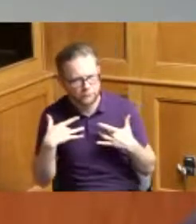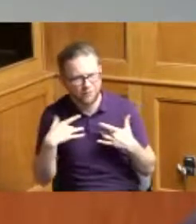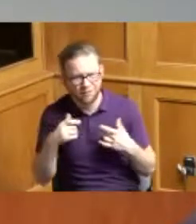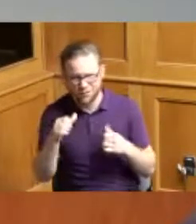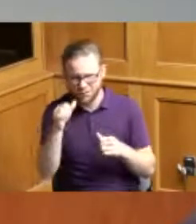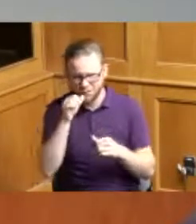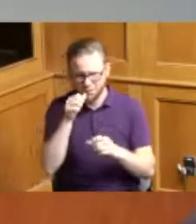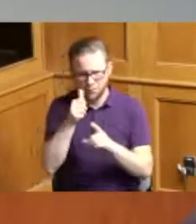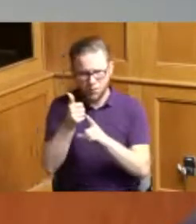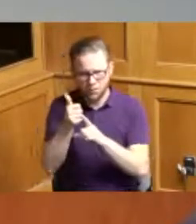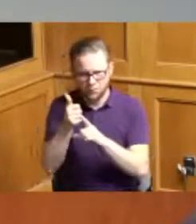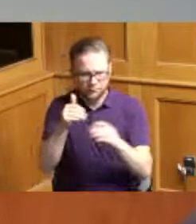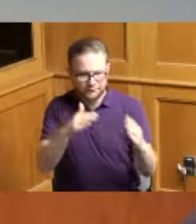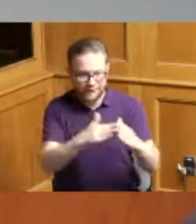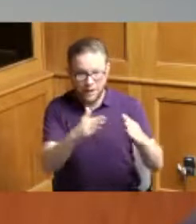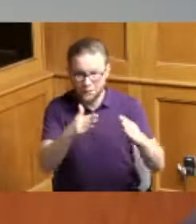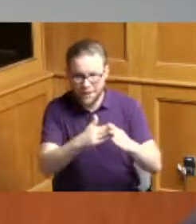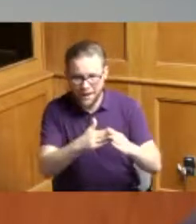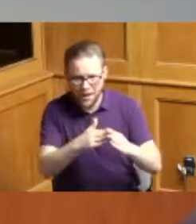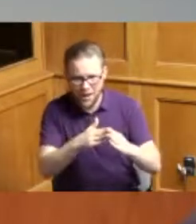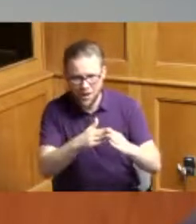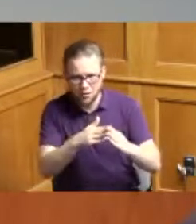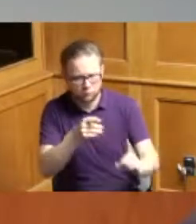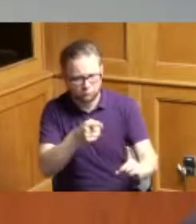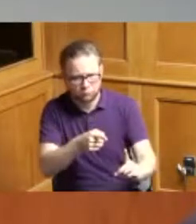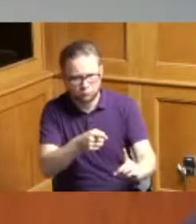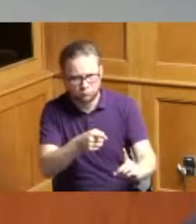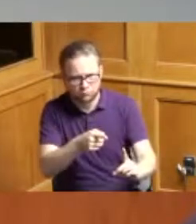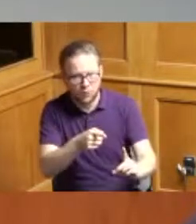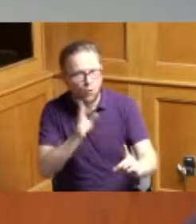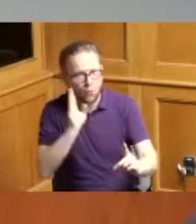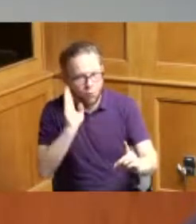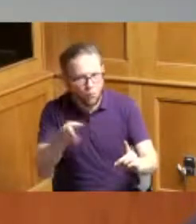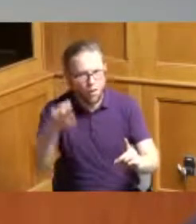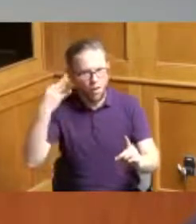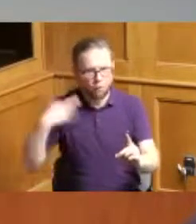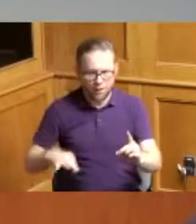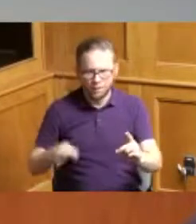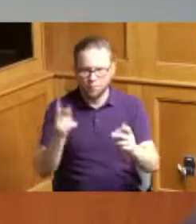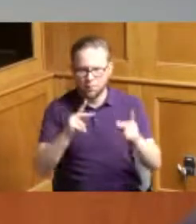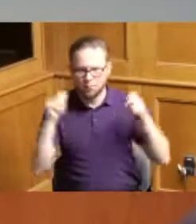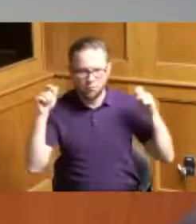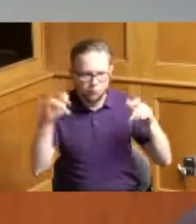much the bars downtown suffering because obviously they will see all the people coming here it's the